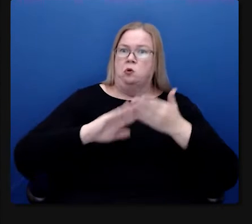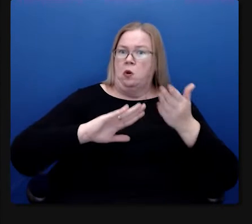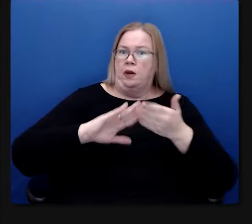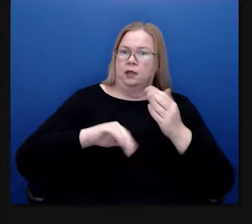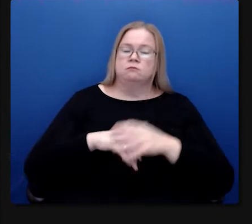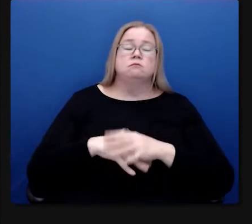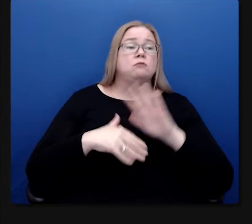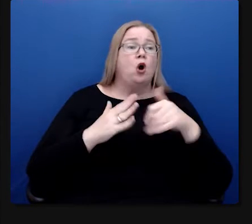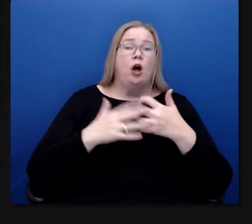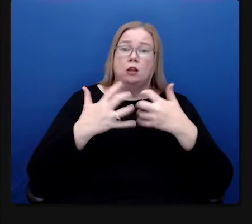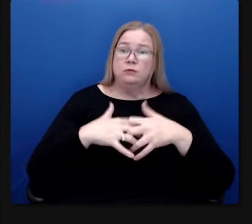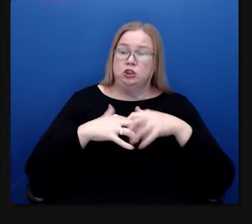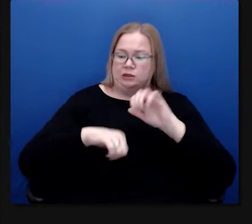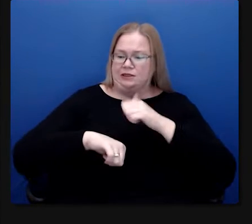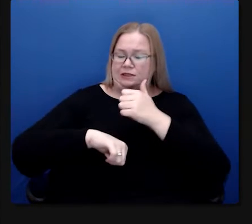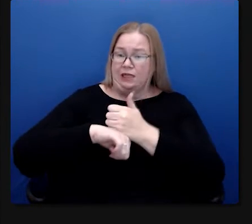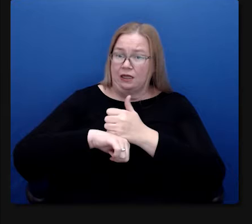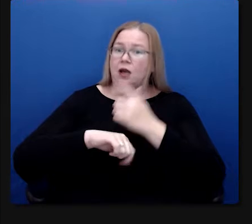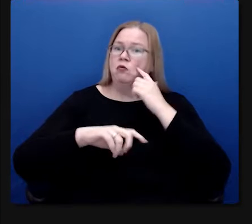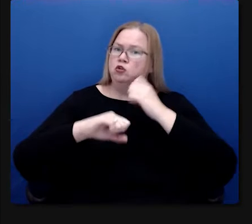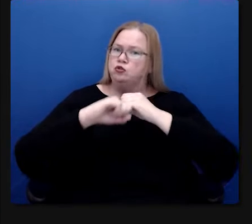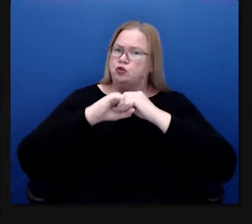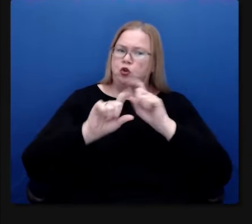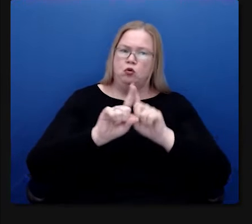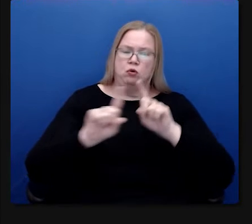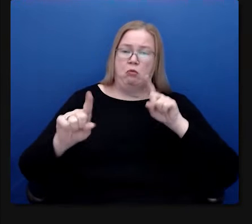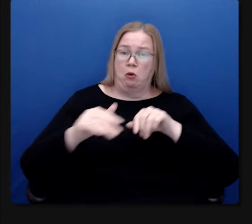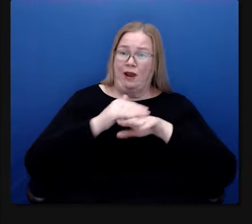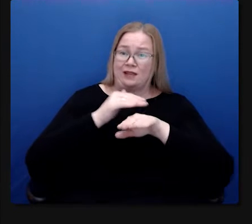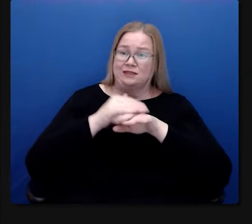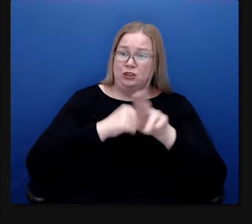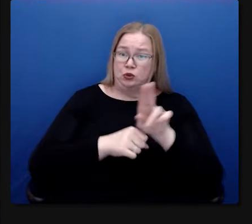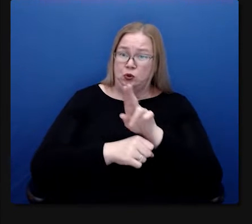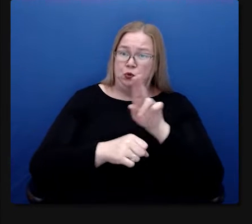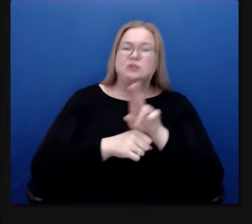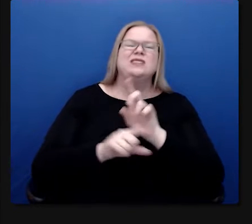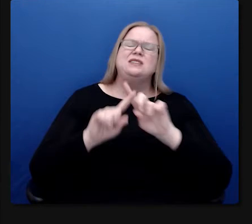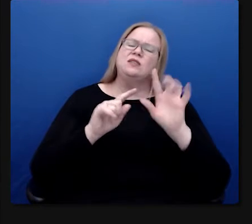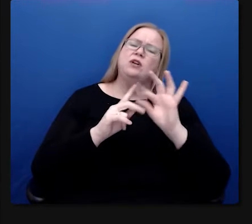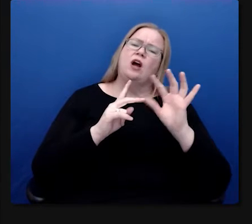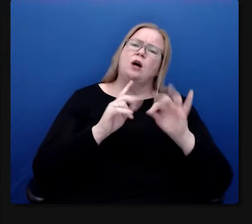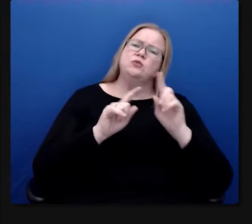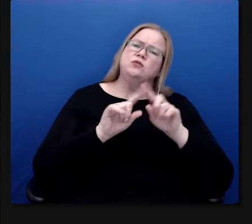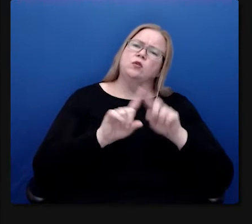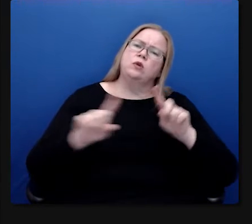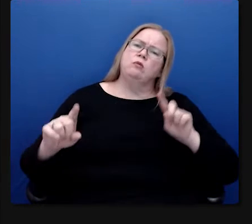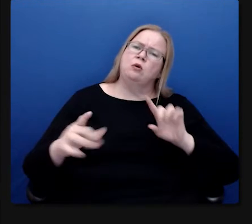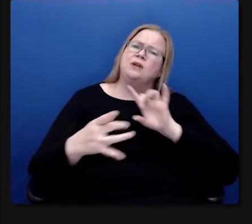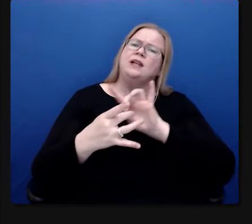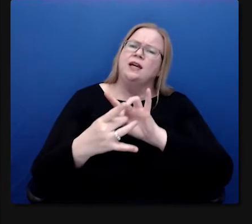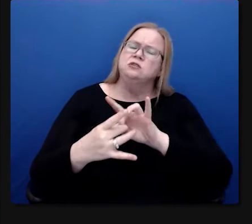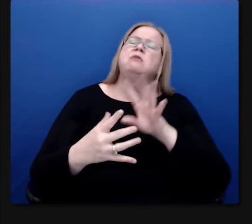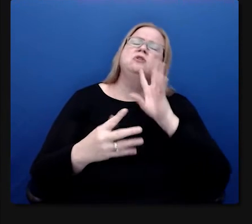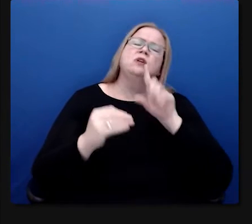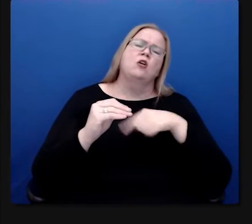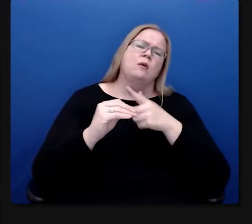All the machines are configured for secure remote access, and there are different options to connect remotely. And we'll talk about those options in a few slides.